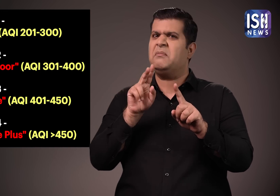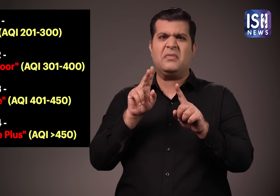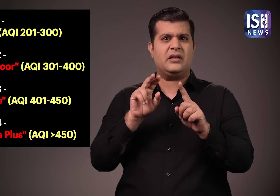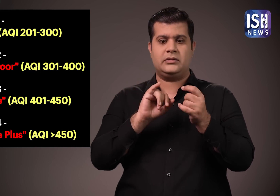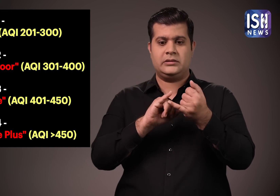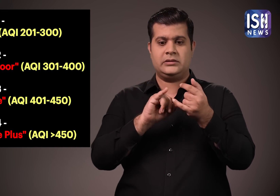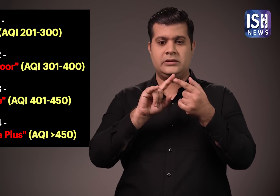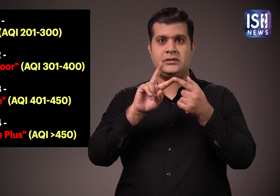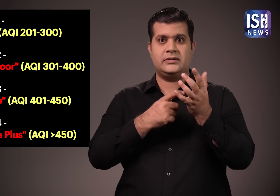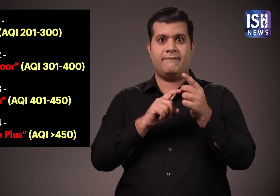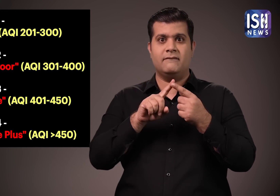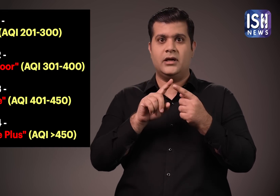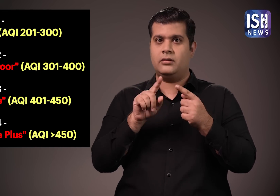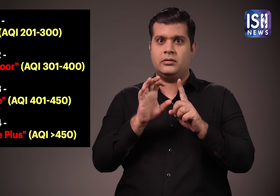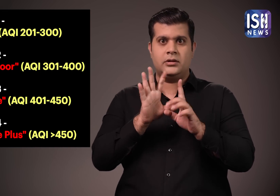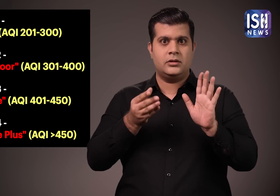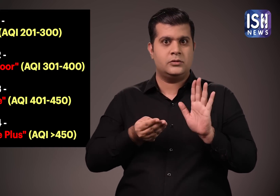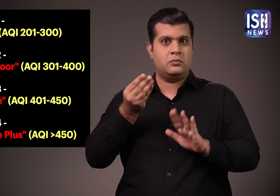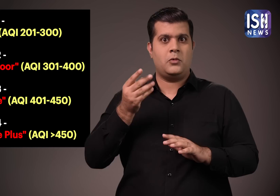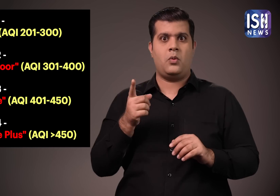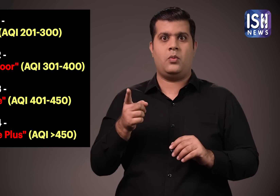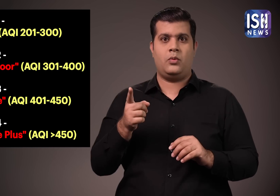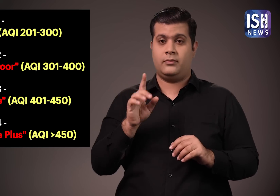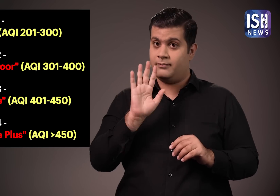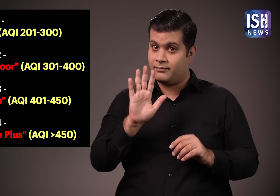which means the category is severe.